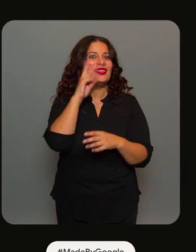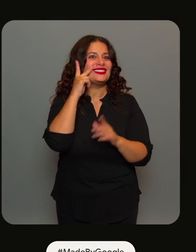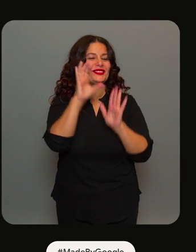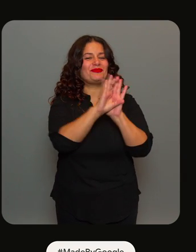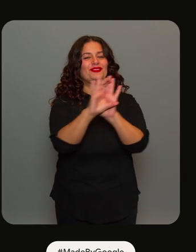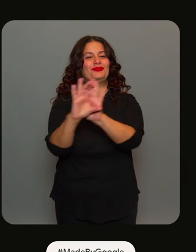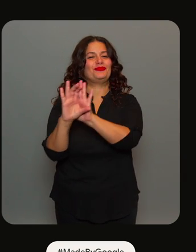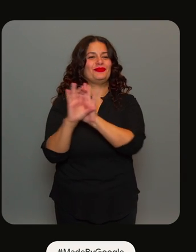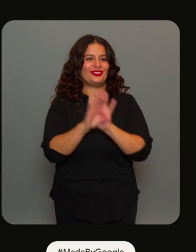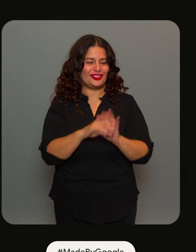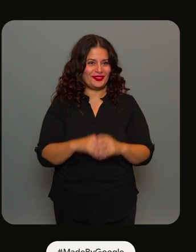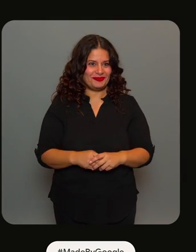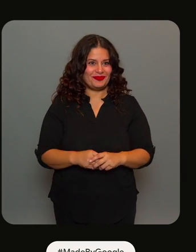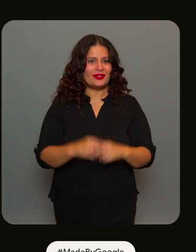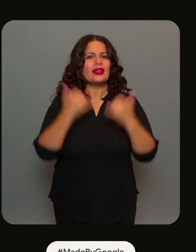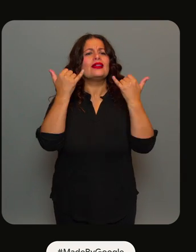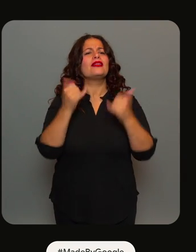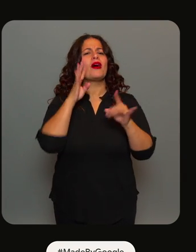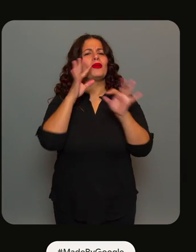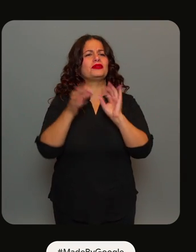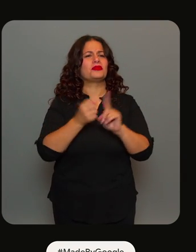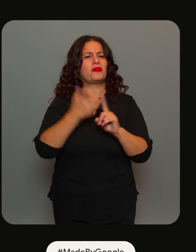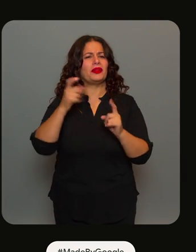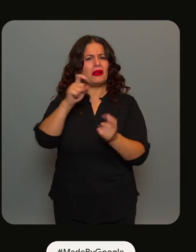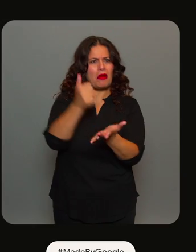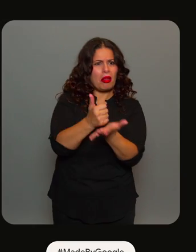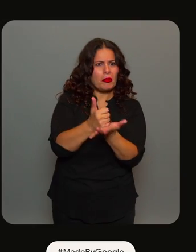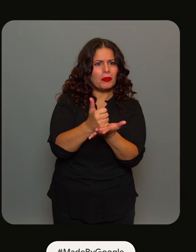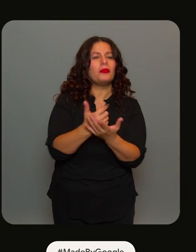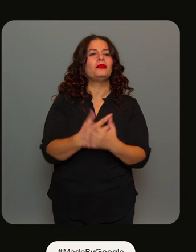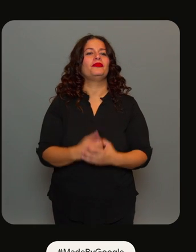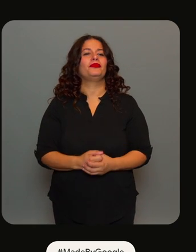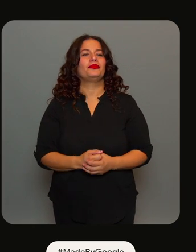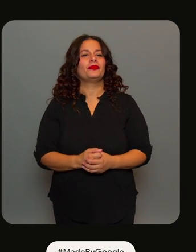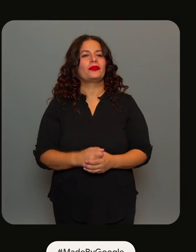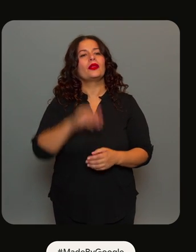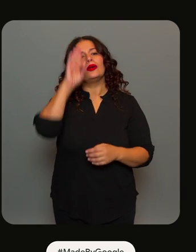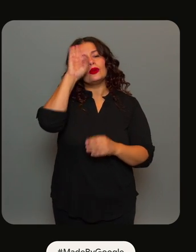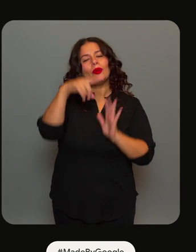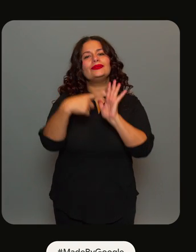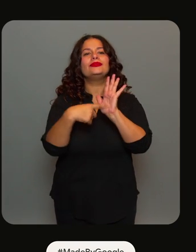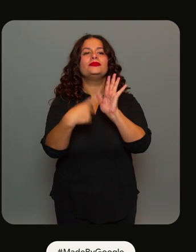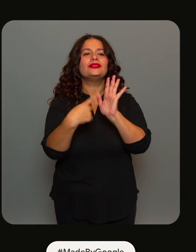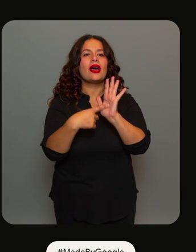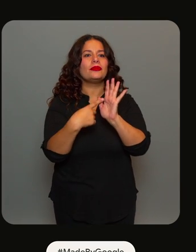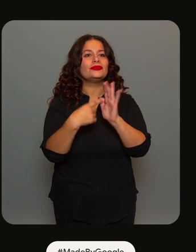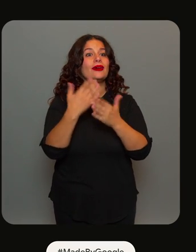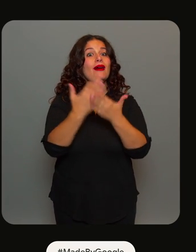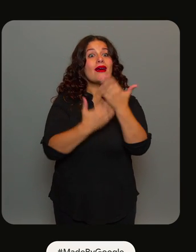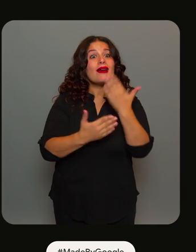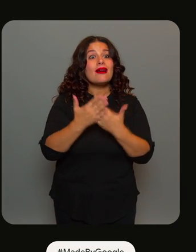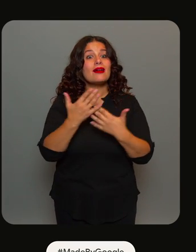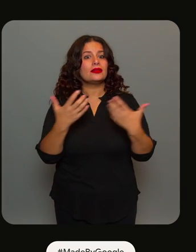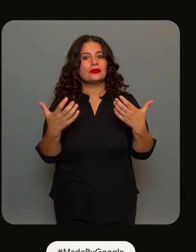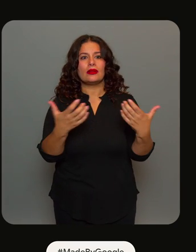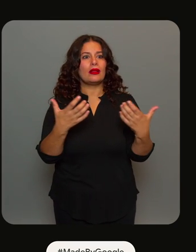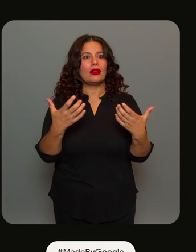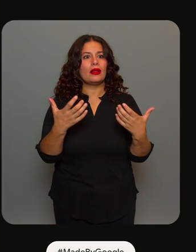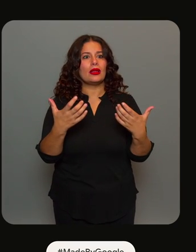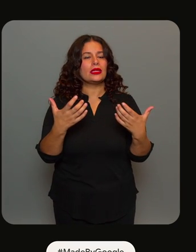Now let's talk about getting help when you need it. We all have those moments when our hands are full, or we're in the middle of something, and pulling out your phone to send a